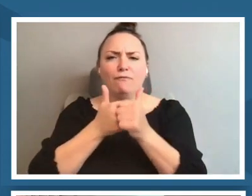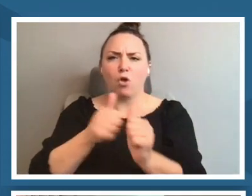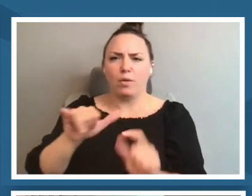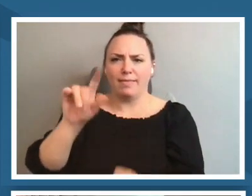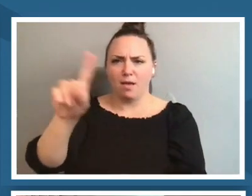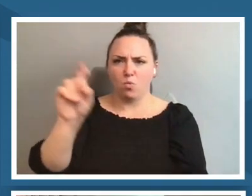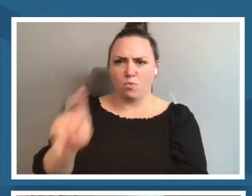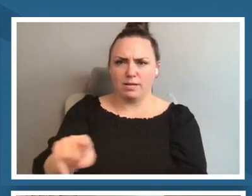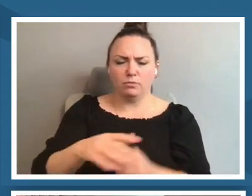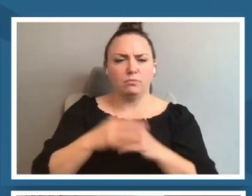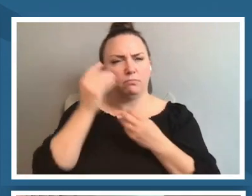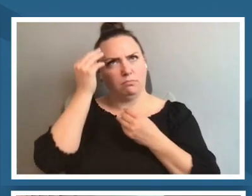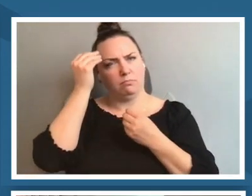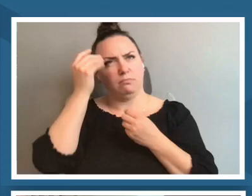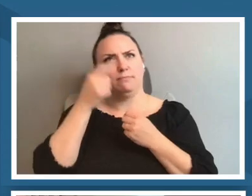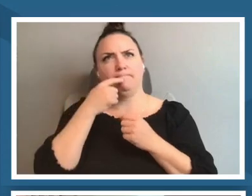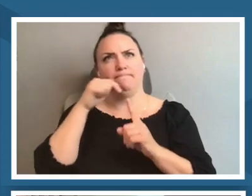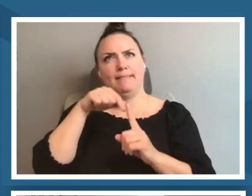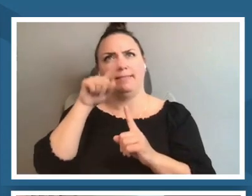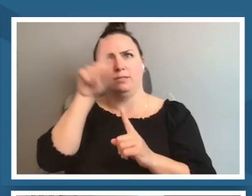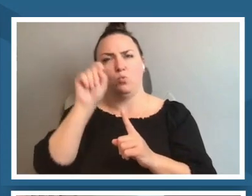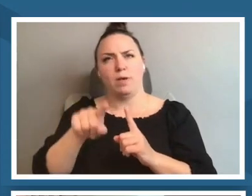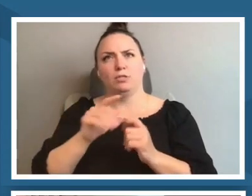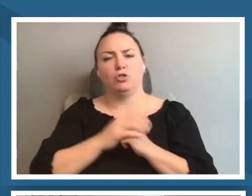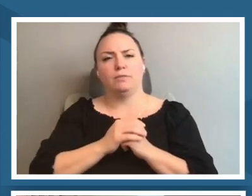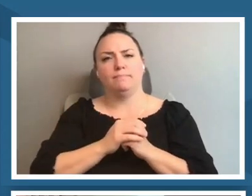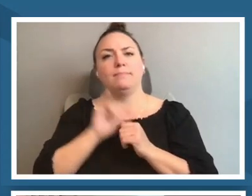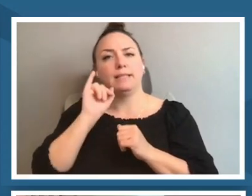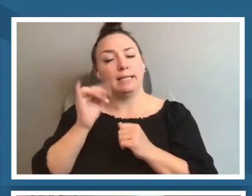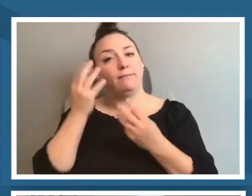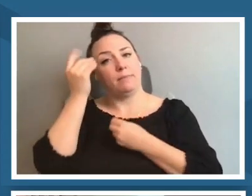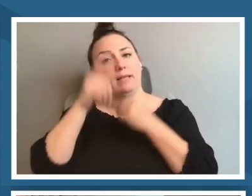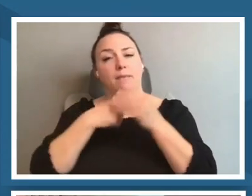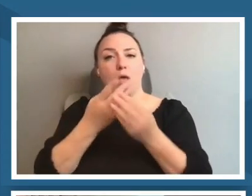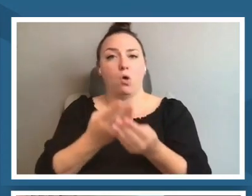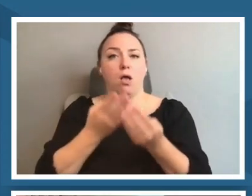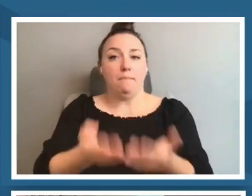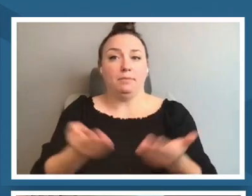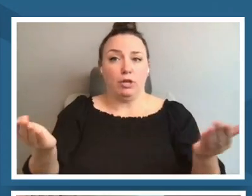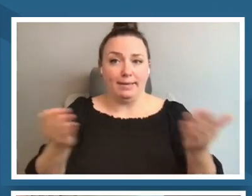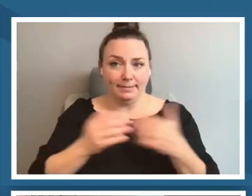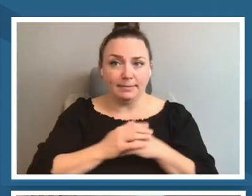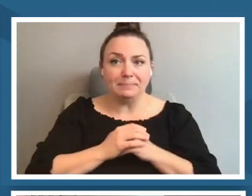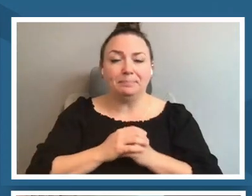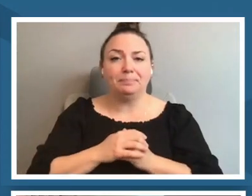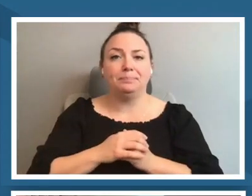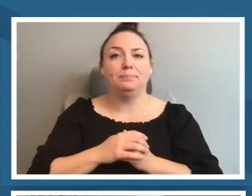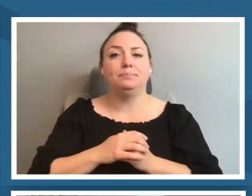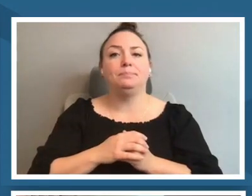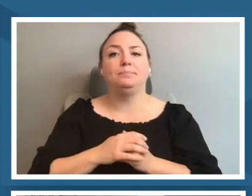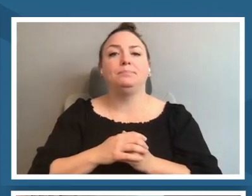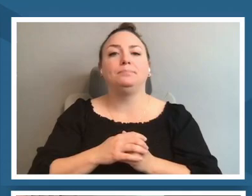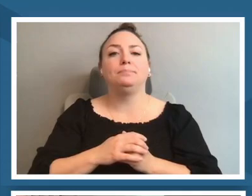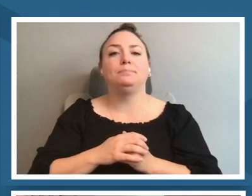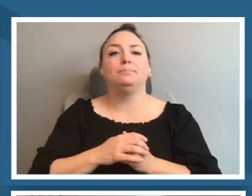about this particularly when thinking about objects